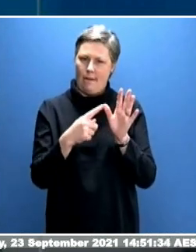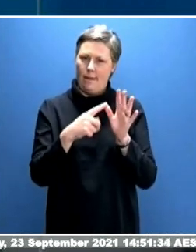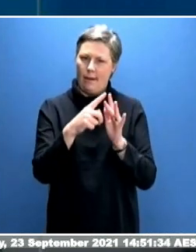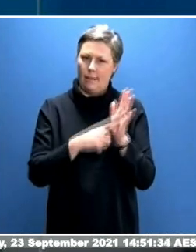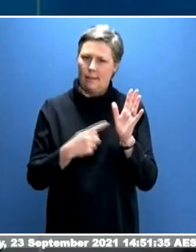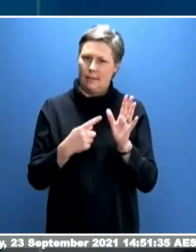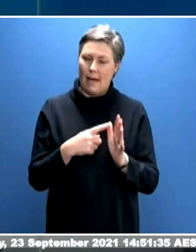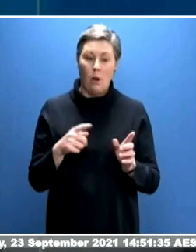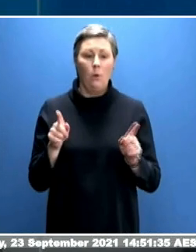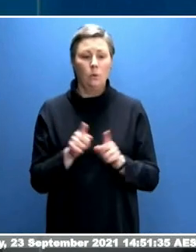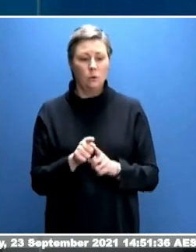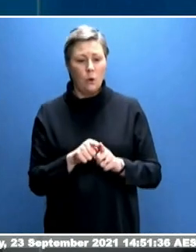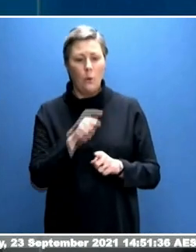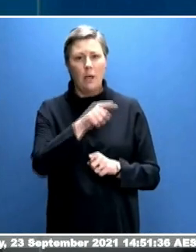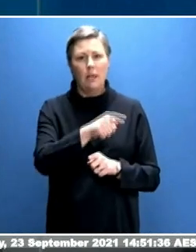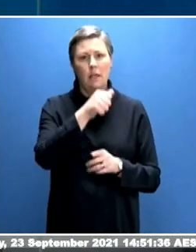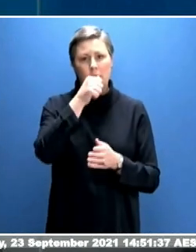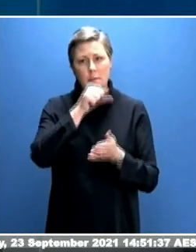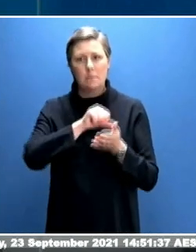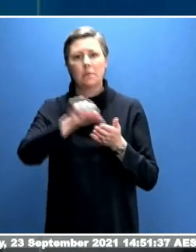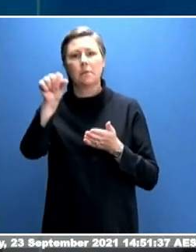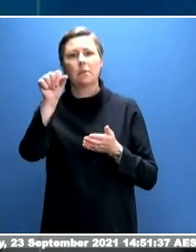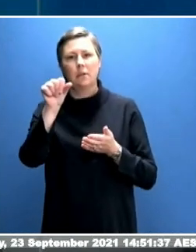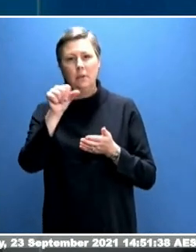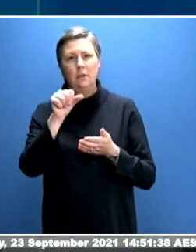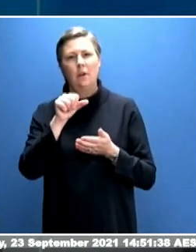party to discussions about previously Yes.